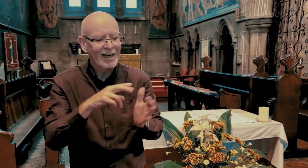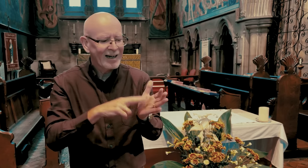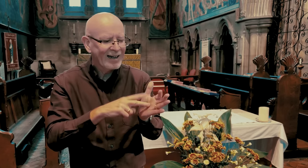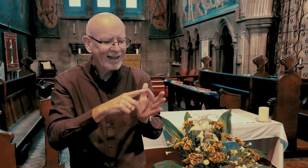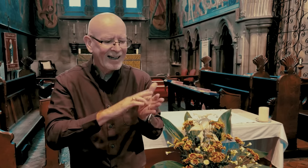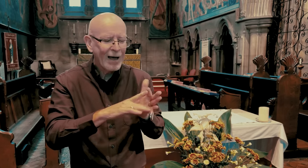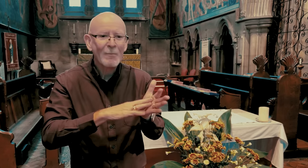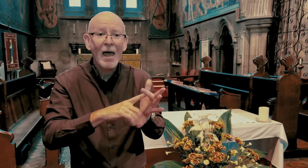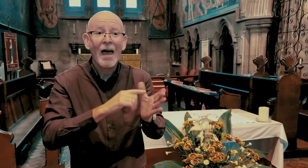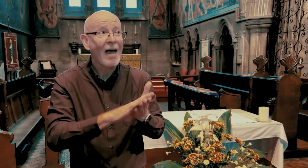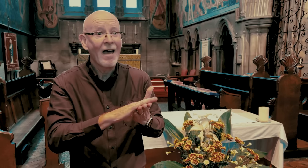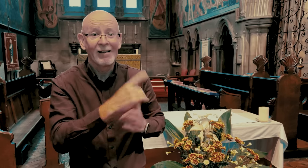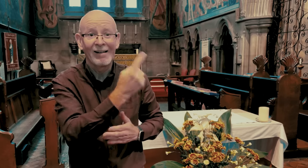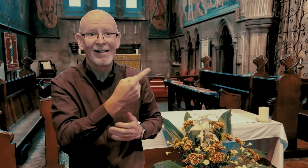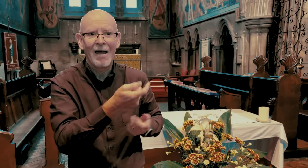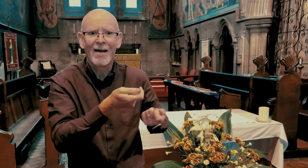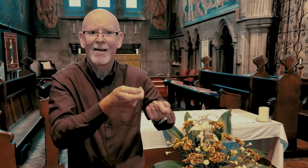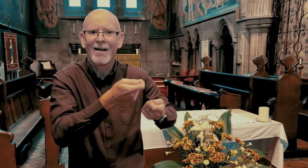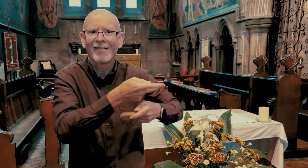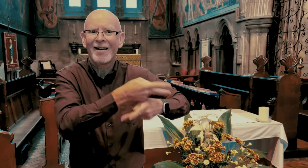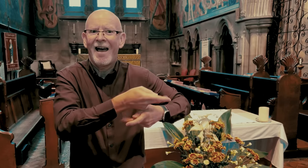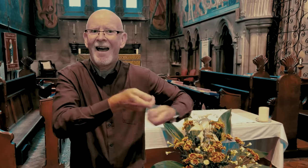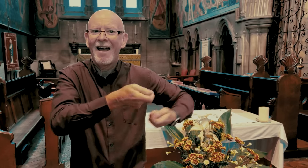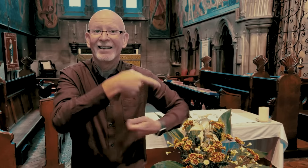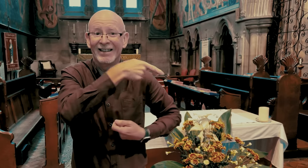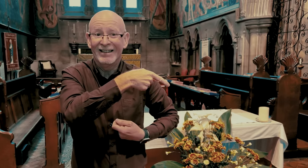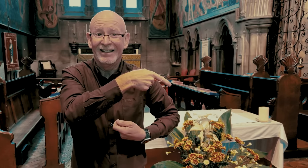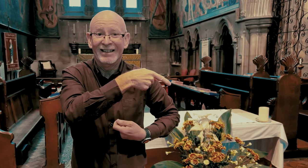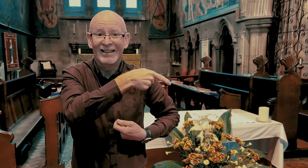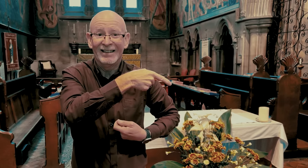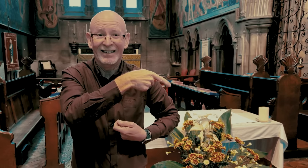And Nehemiah, who was the governor,